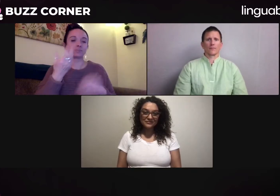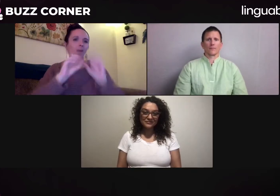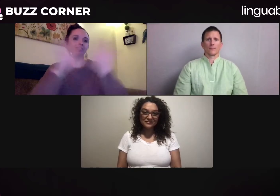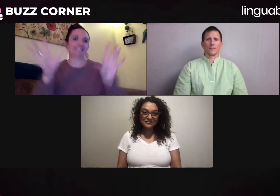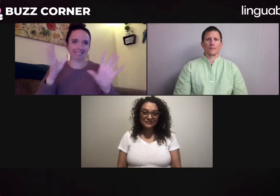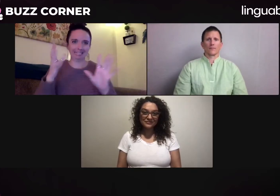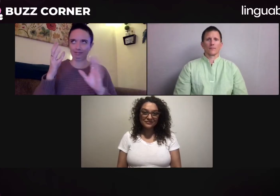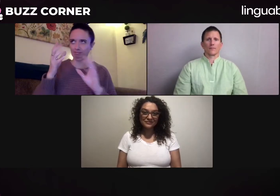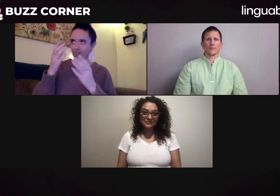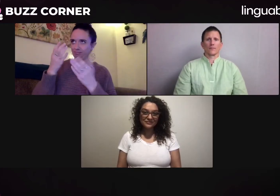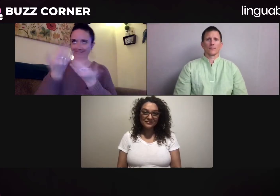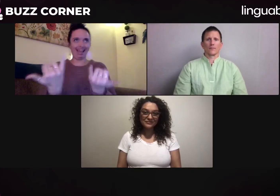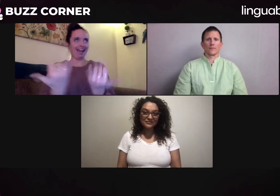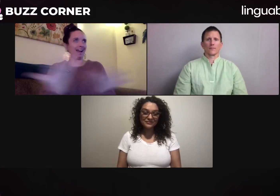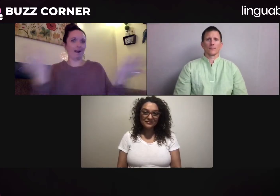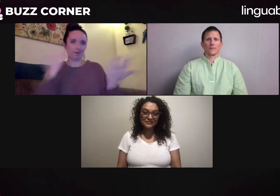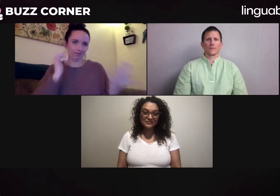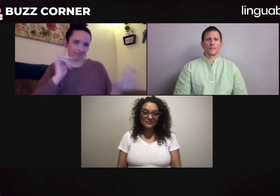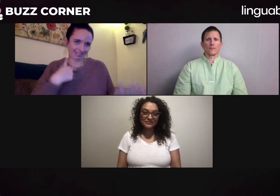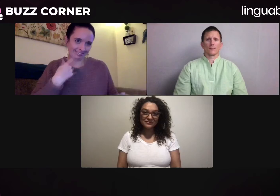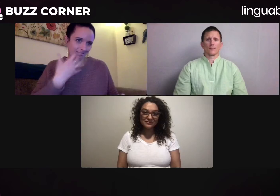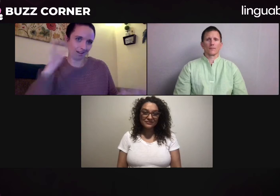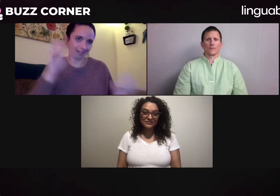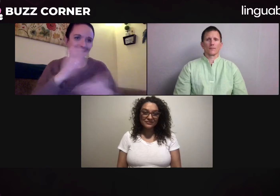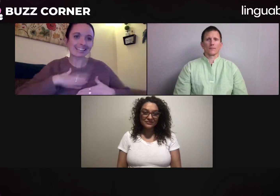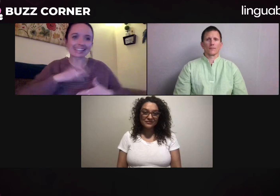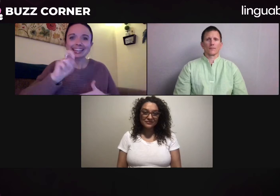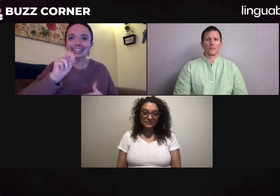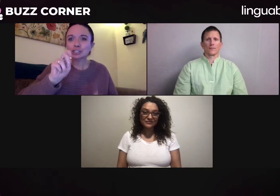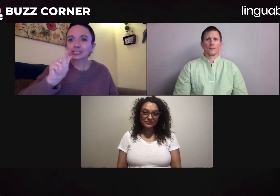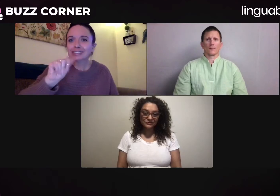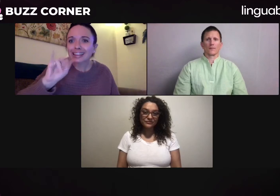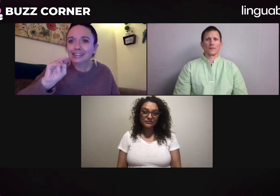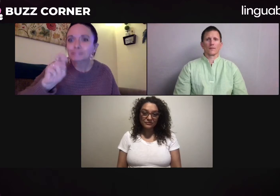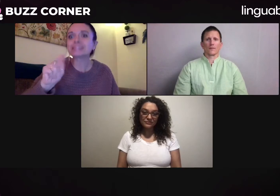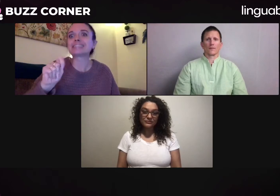Something that I know that we are seeing even more of now is